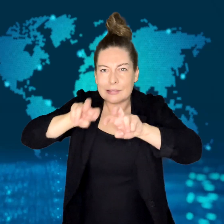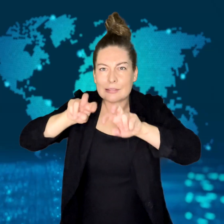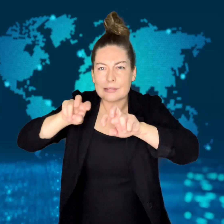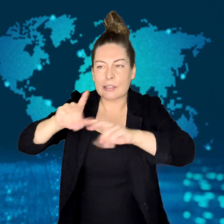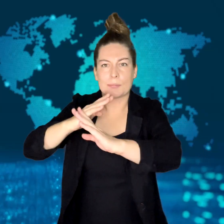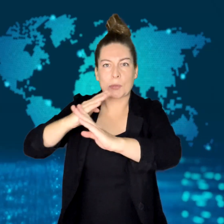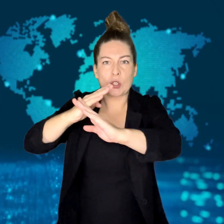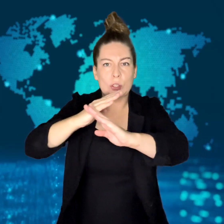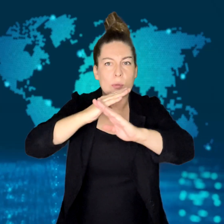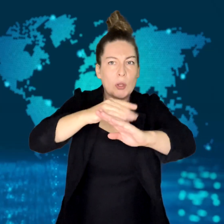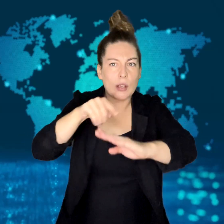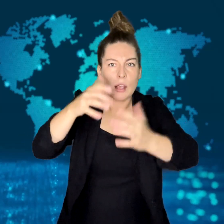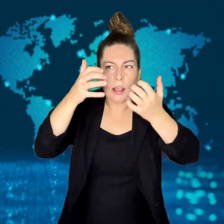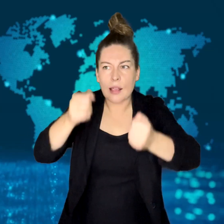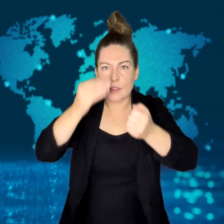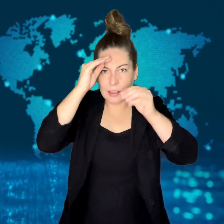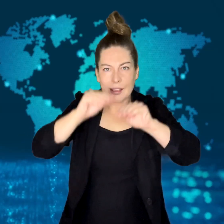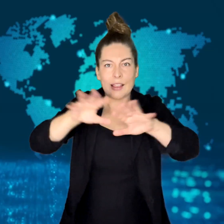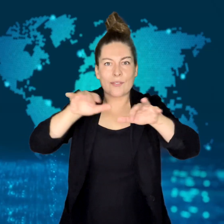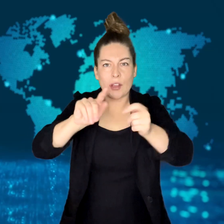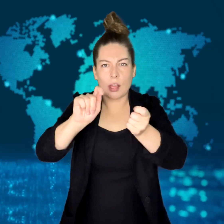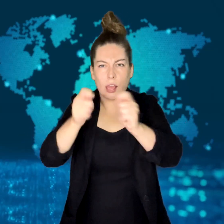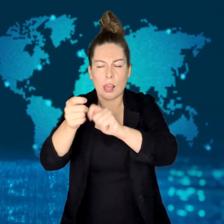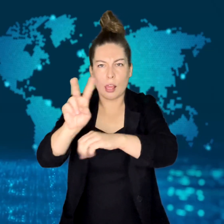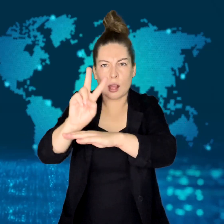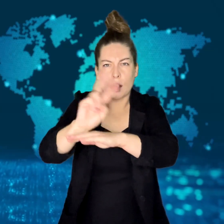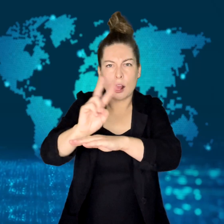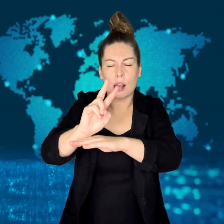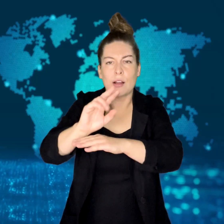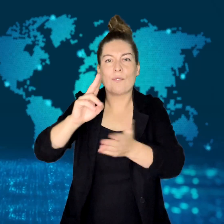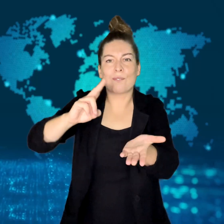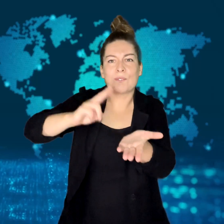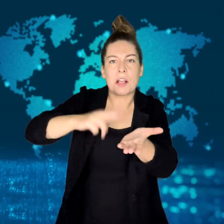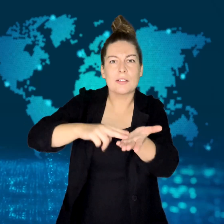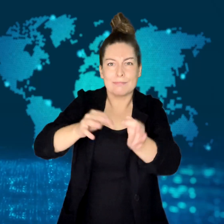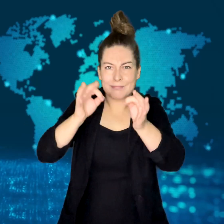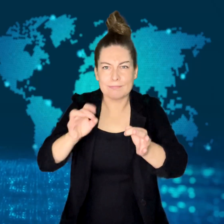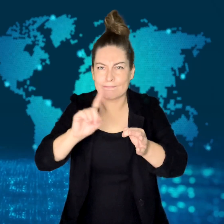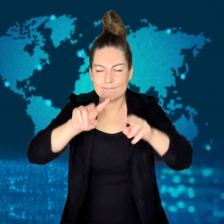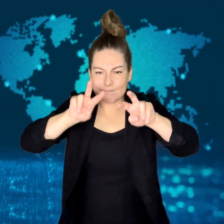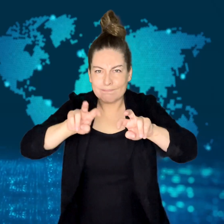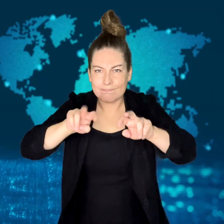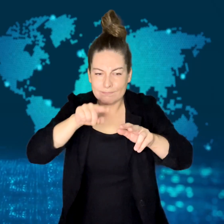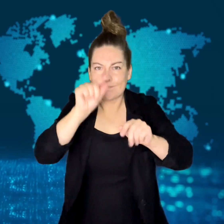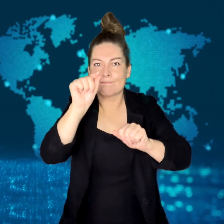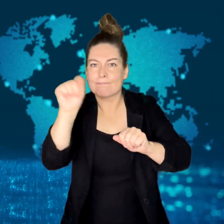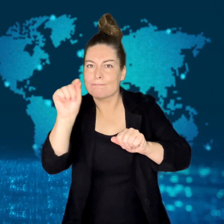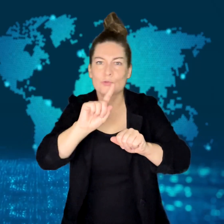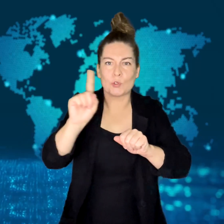checking applications to spot false information. Researchers